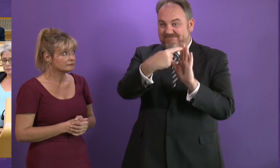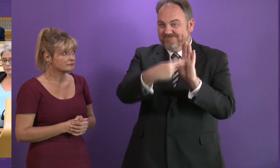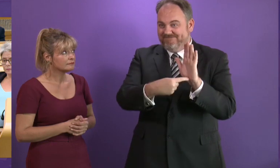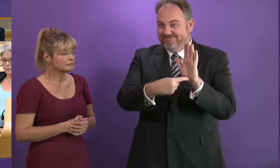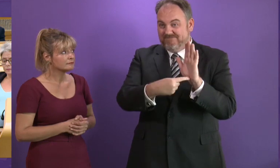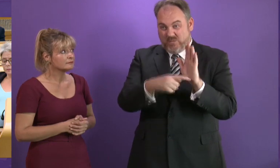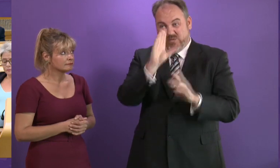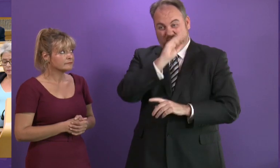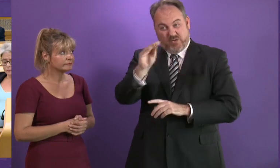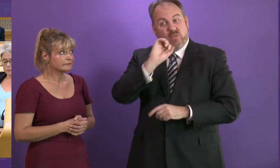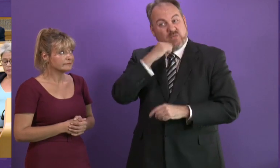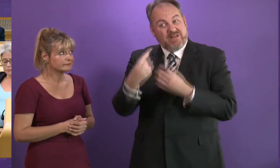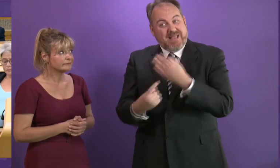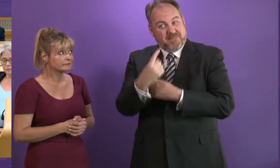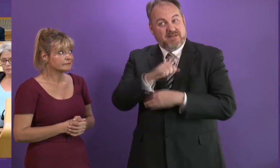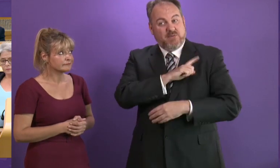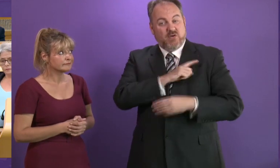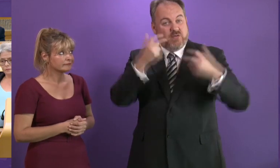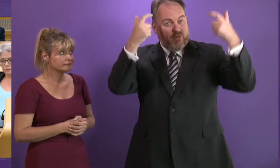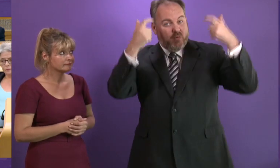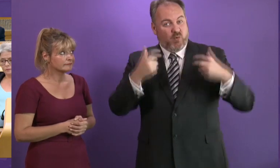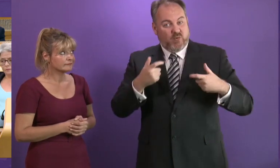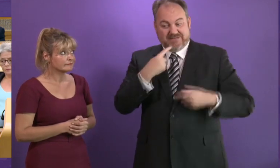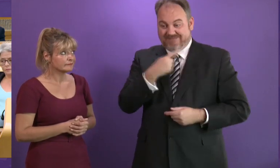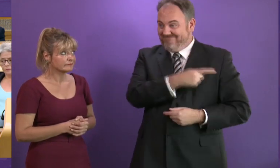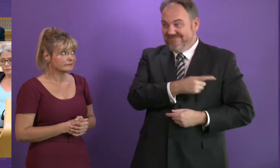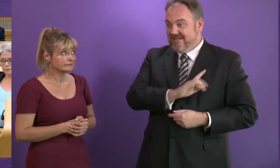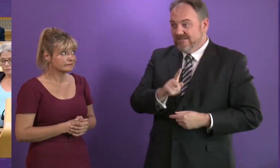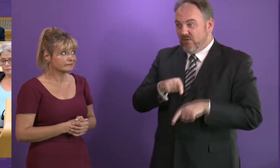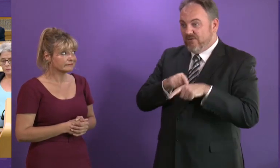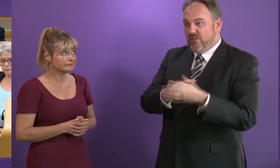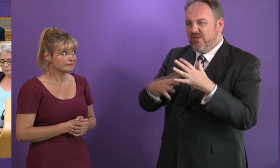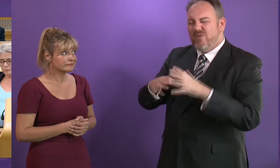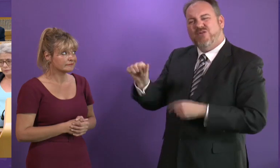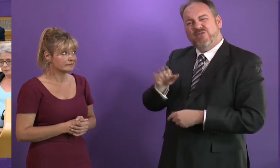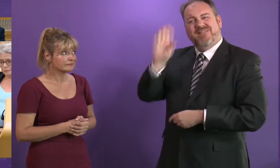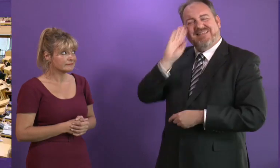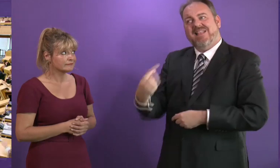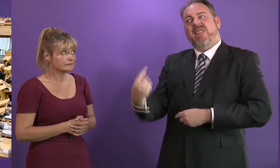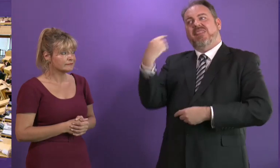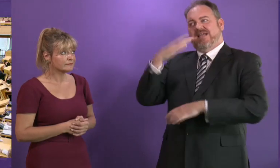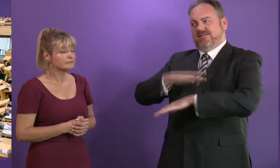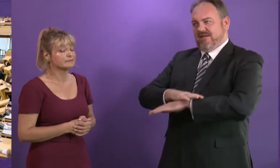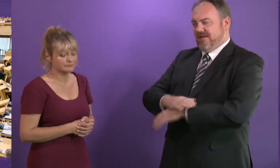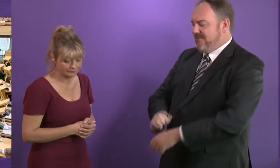ruled the Government’s policy unlawful. Why did the Government not listen? The First Minister: